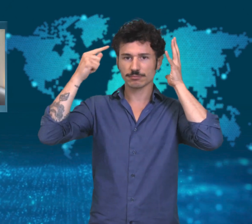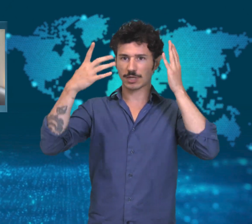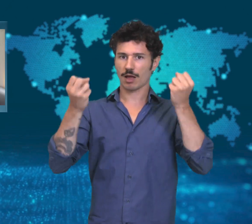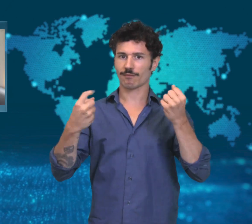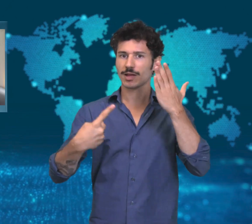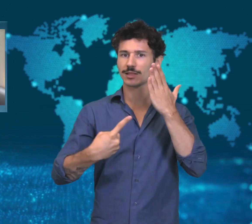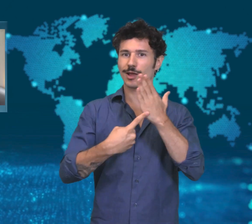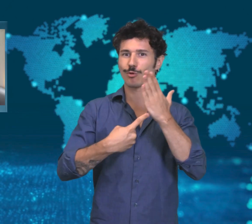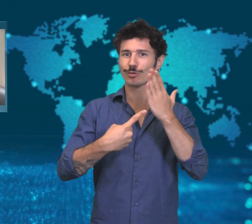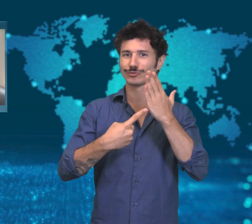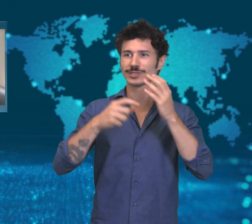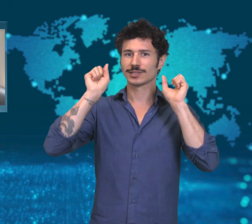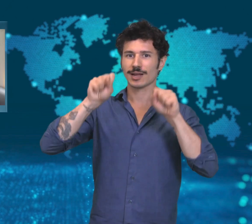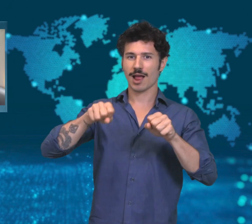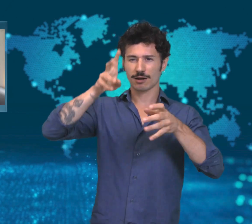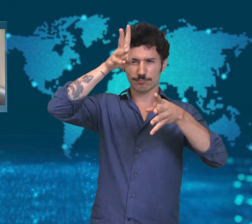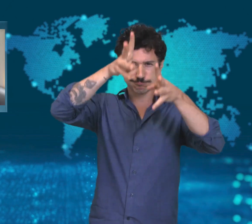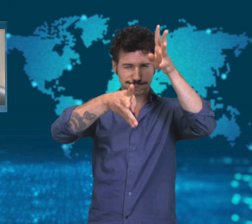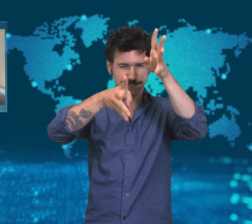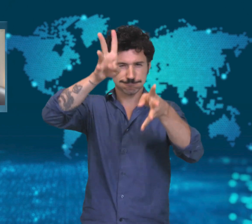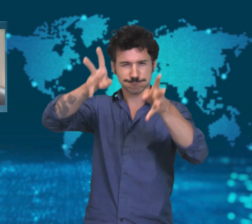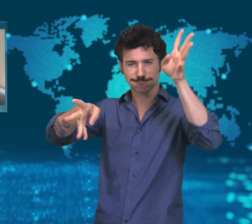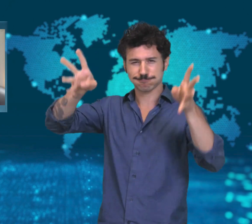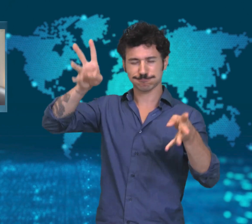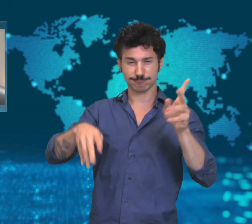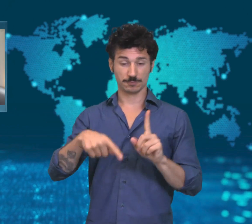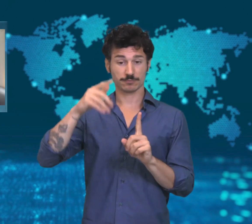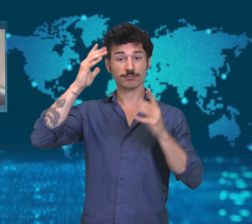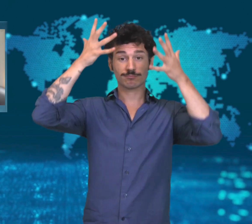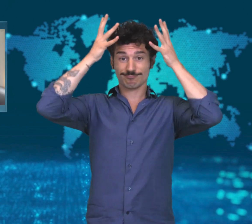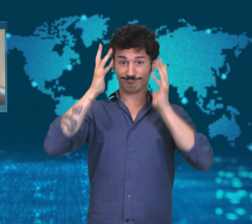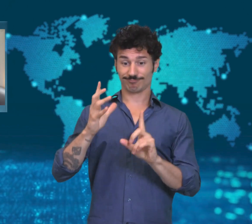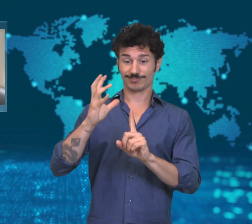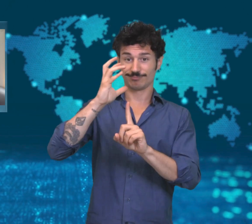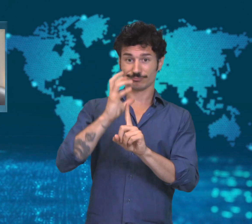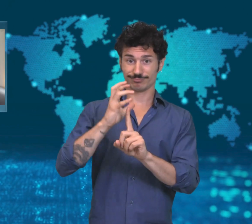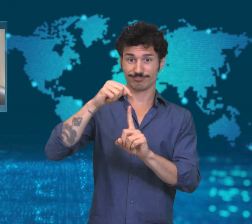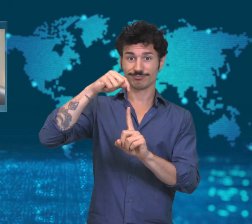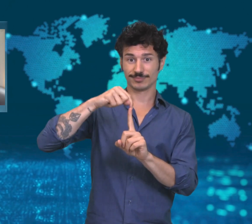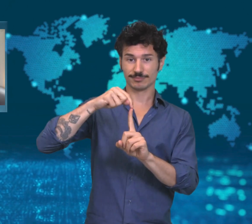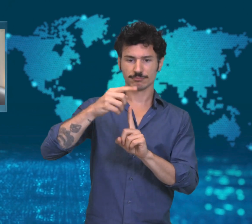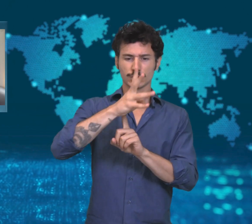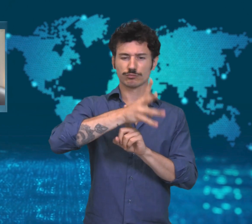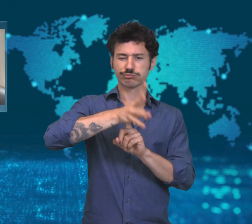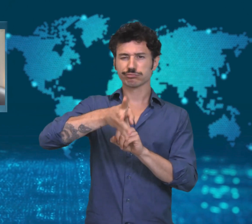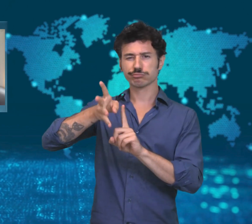to detect people with fevers from up to 16 feet away.